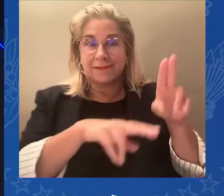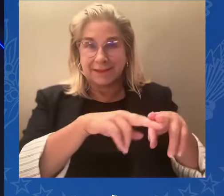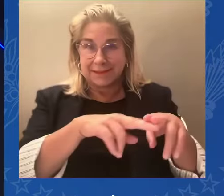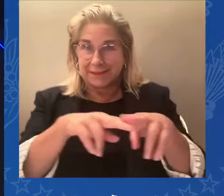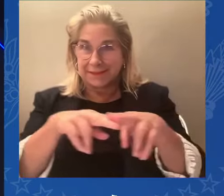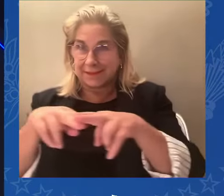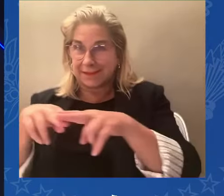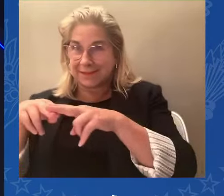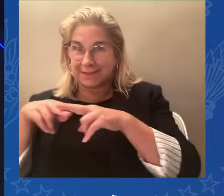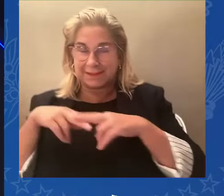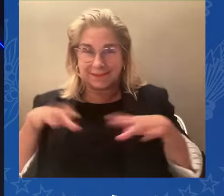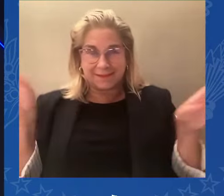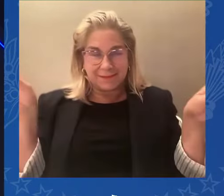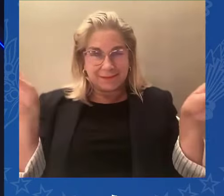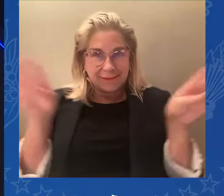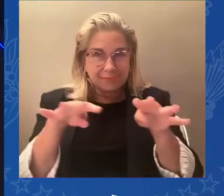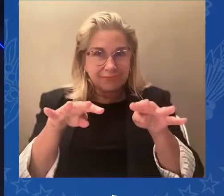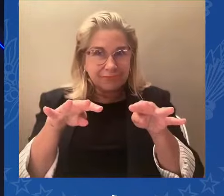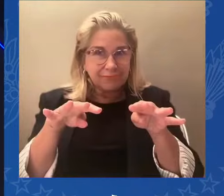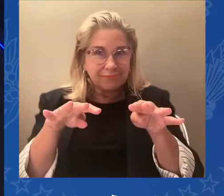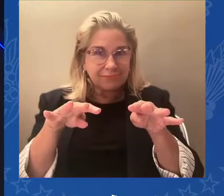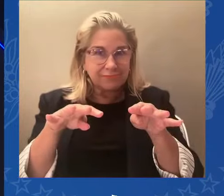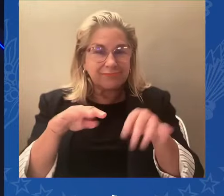Please take your seats at this time.